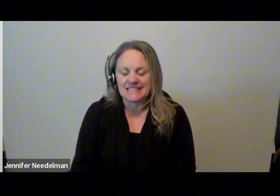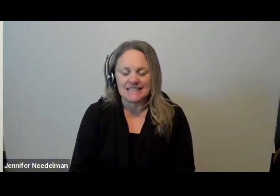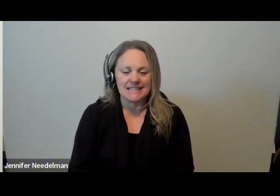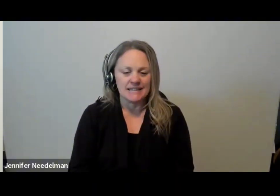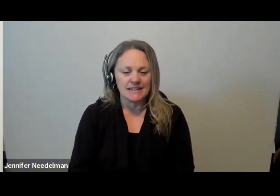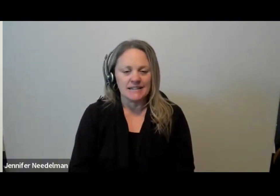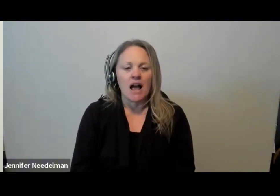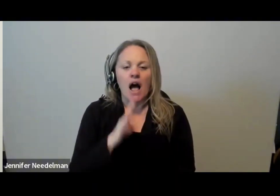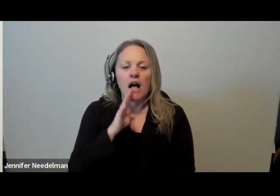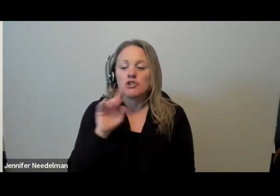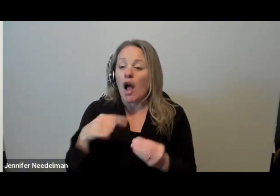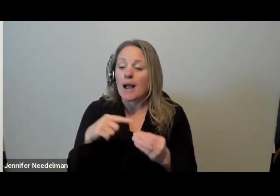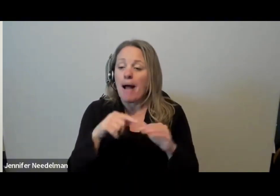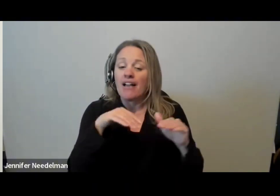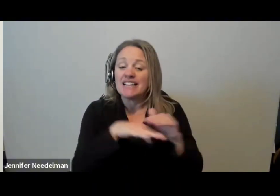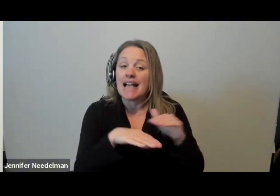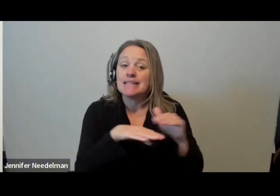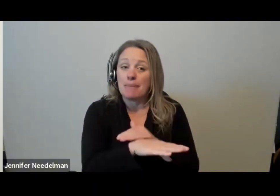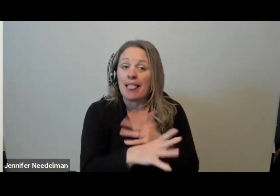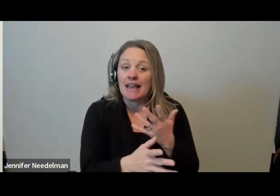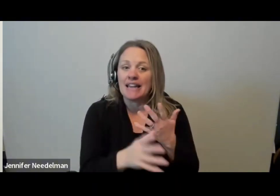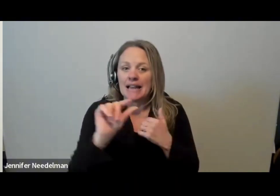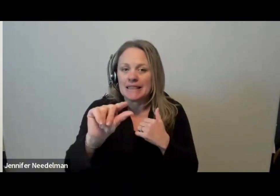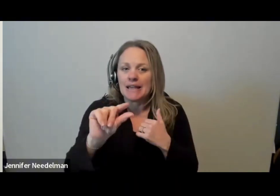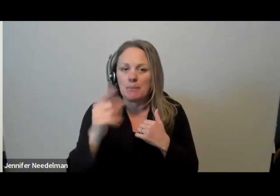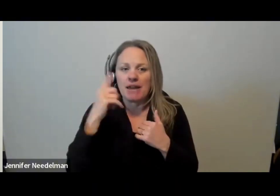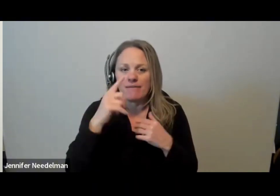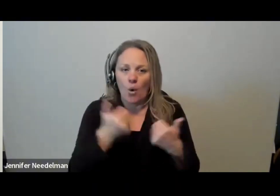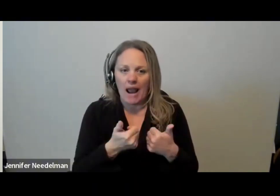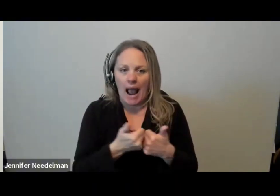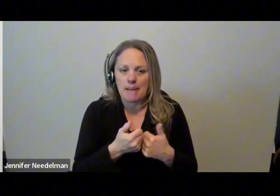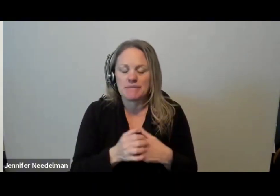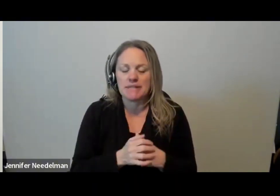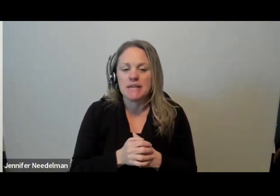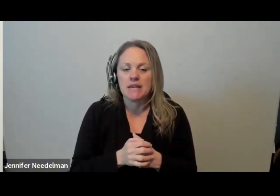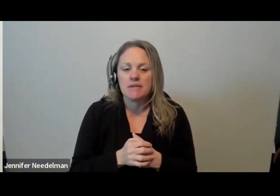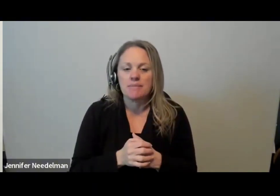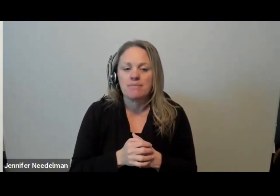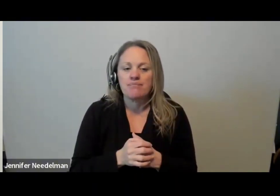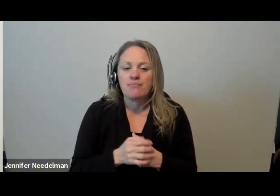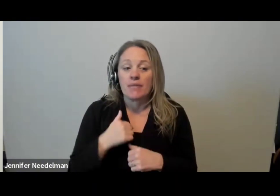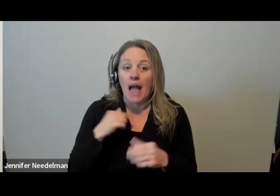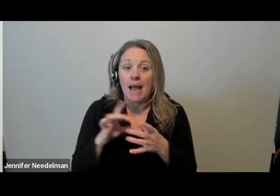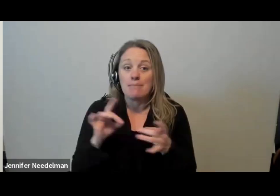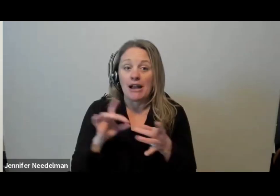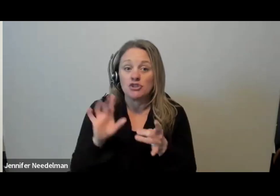what accessibility looks like functionally in games for players. And so, you know, I mentioned earlier we have adaptive